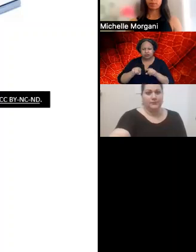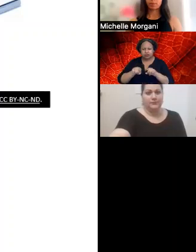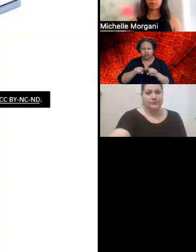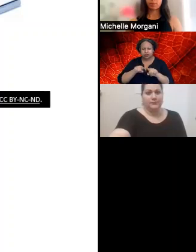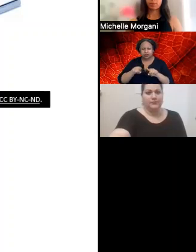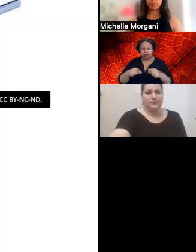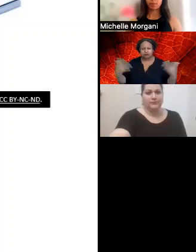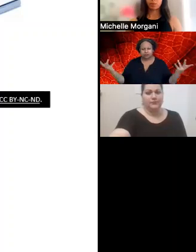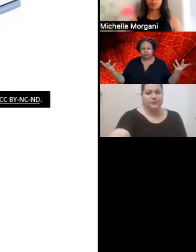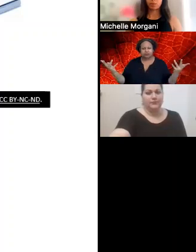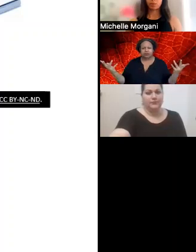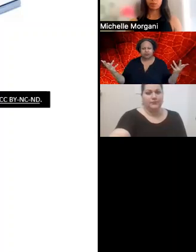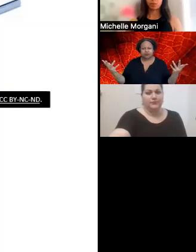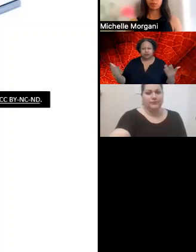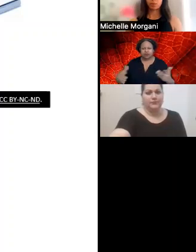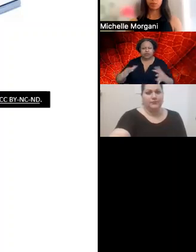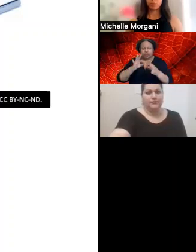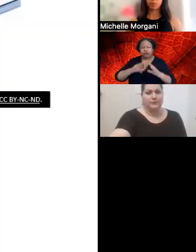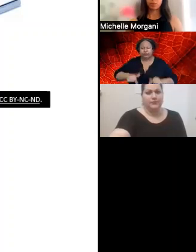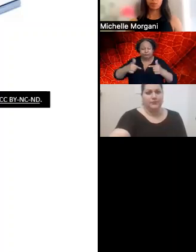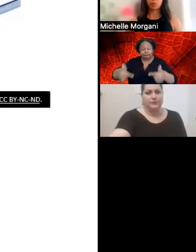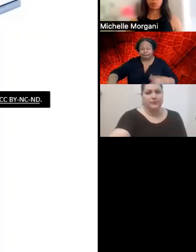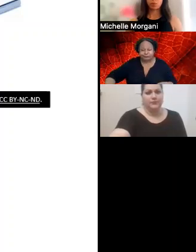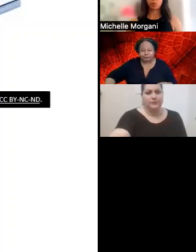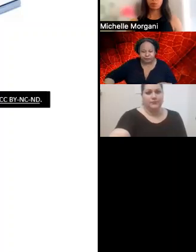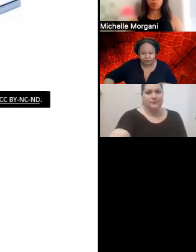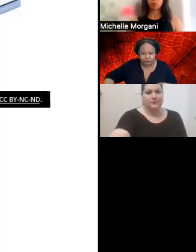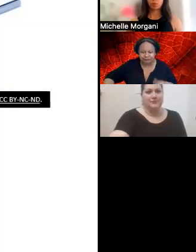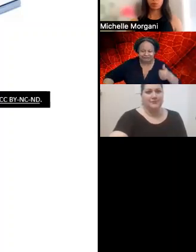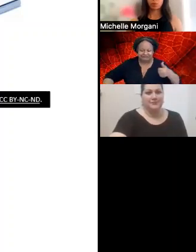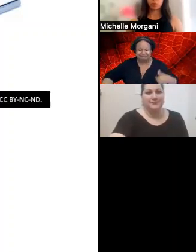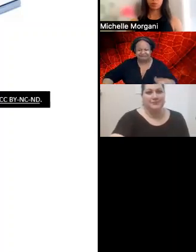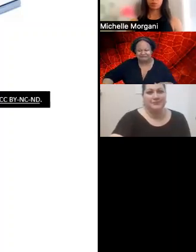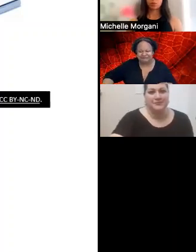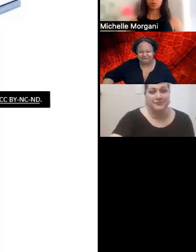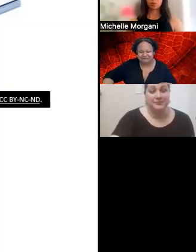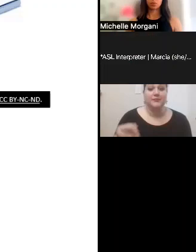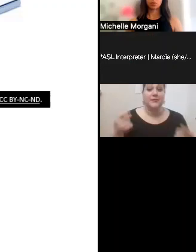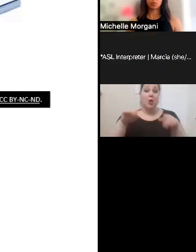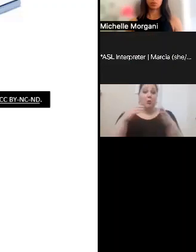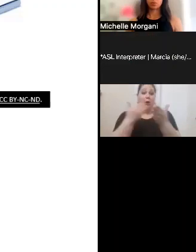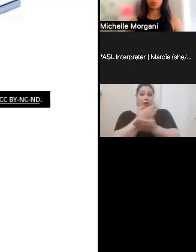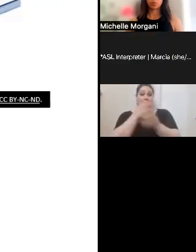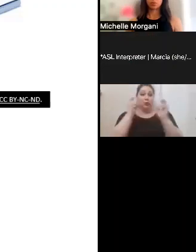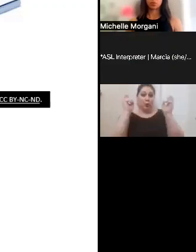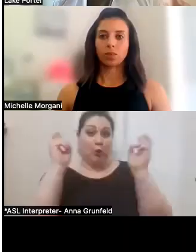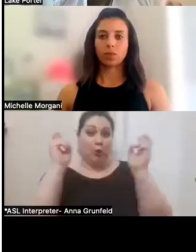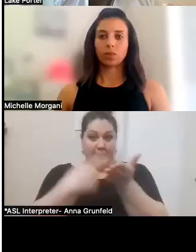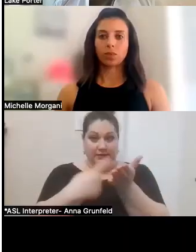as soon as a new topic is being discussed so that when you click on that dot or asterisk,